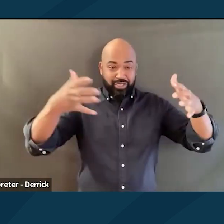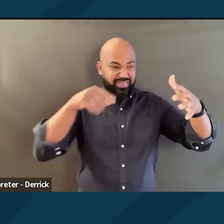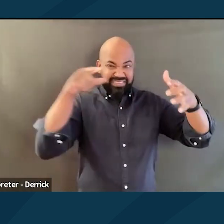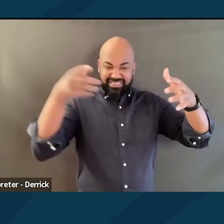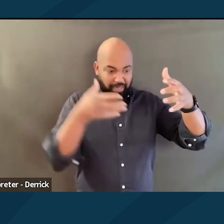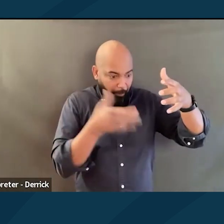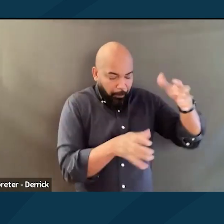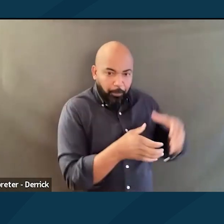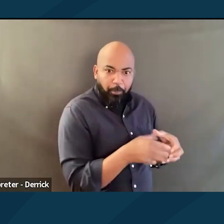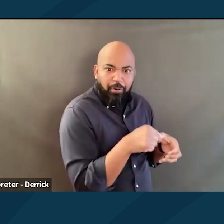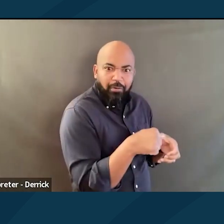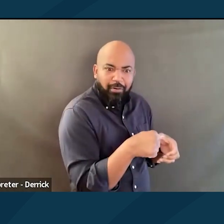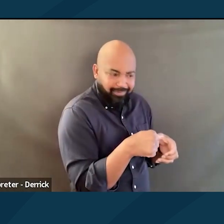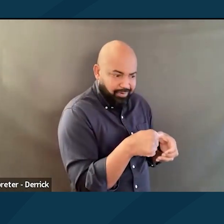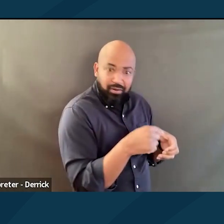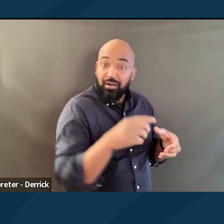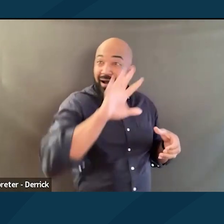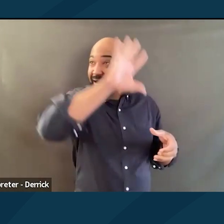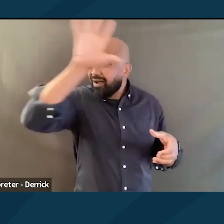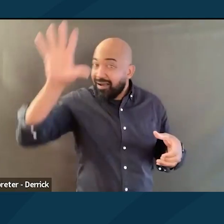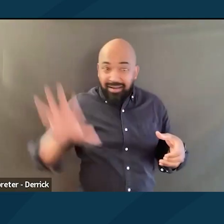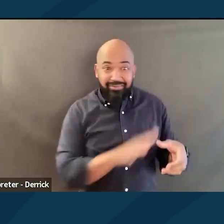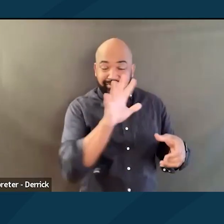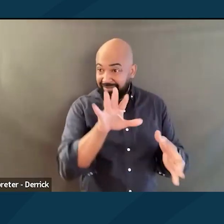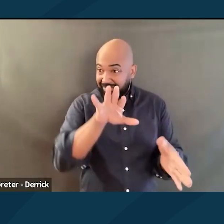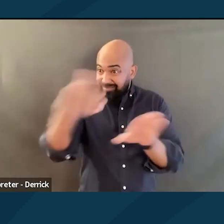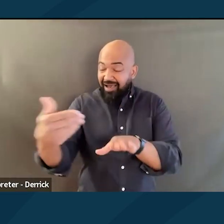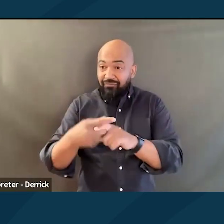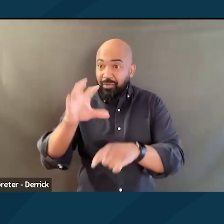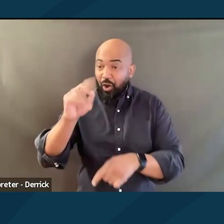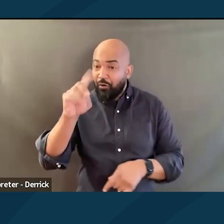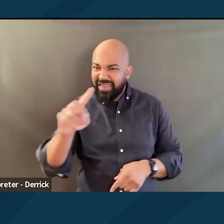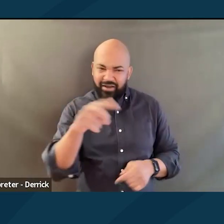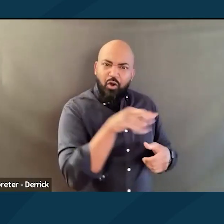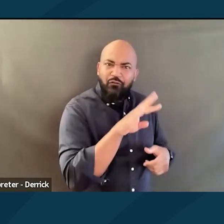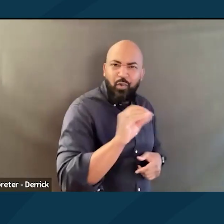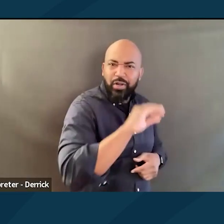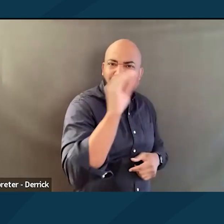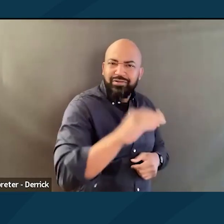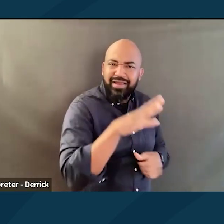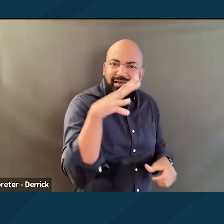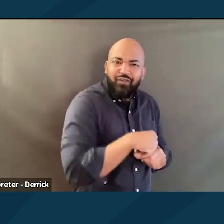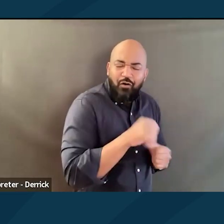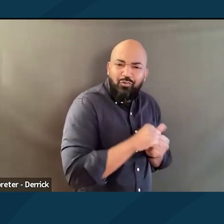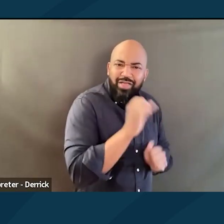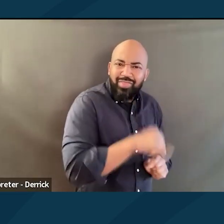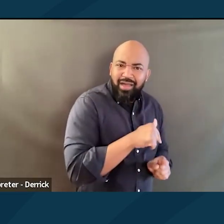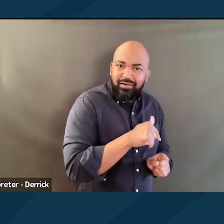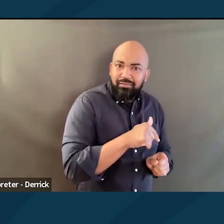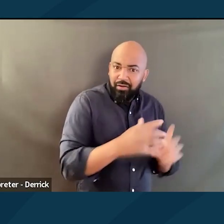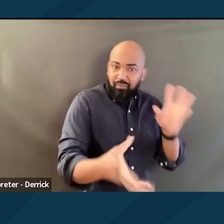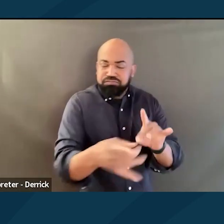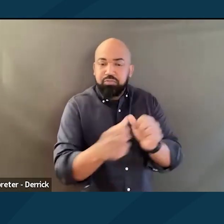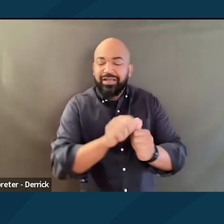to account for 40% of all COVID deaths in 2020, how many lives could have been saved if those